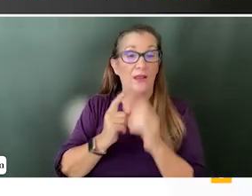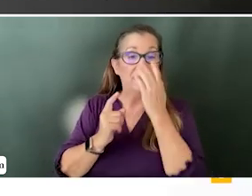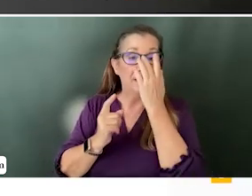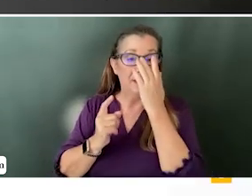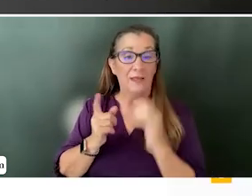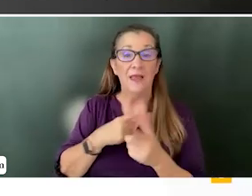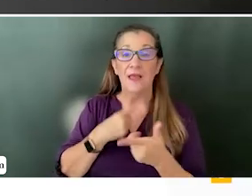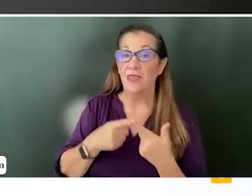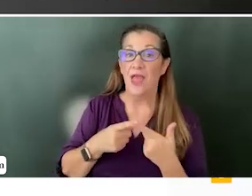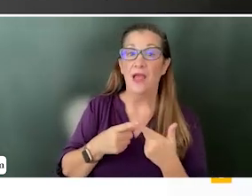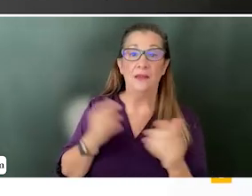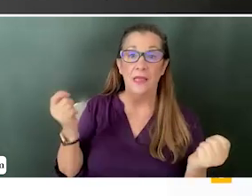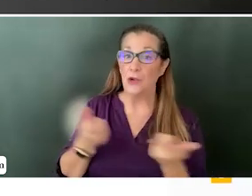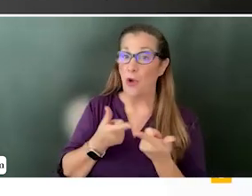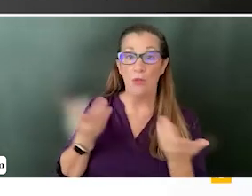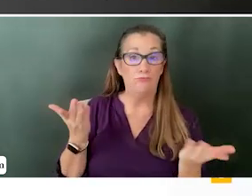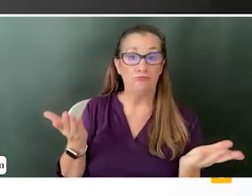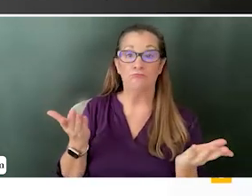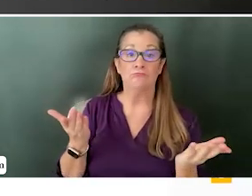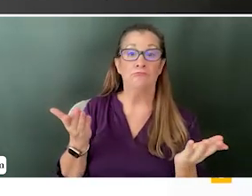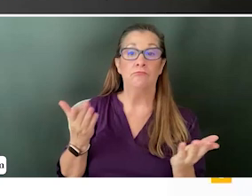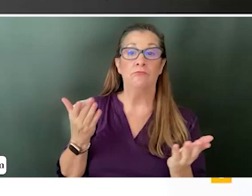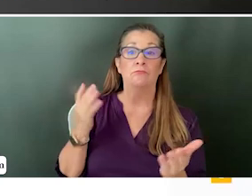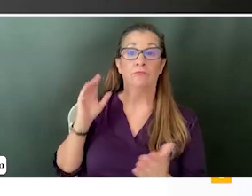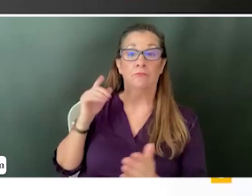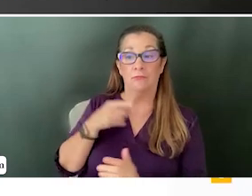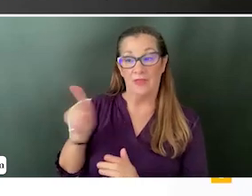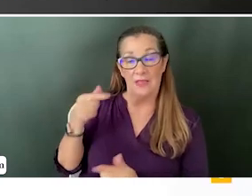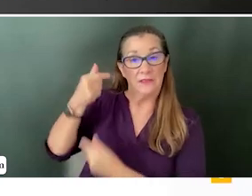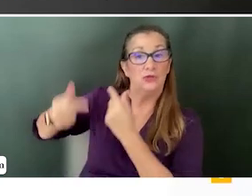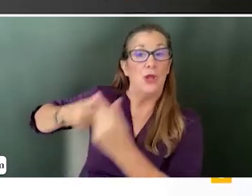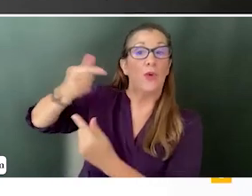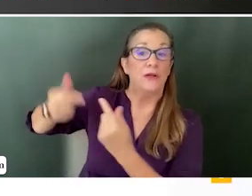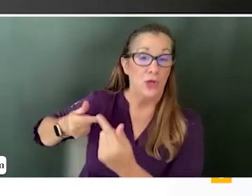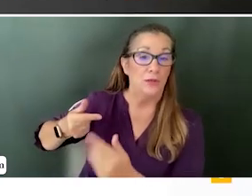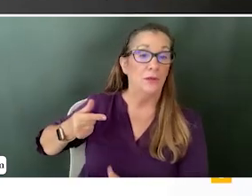And then everything was, you know, this generation. And that is what will be communicated.